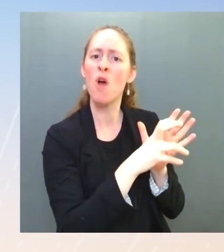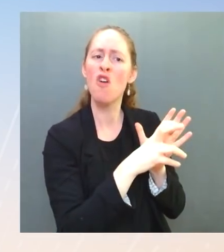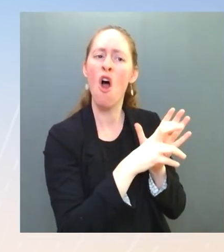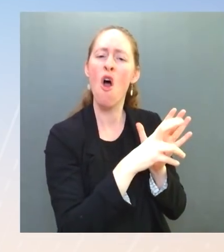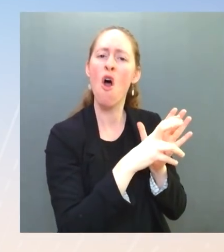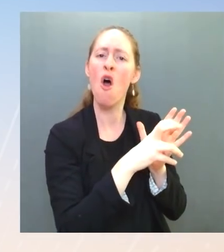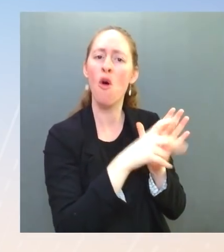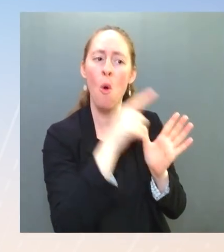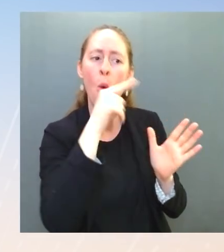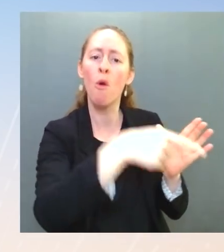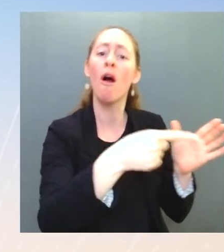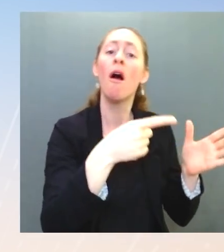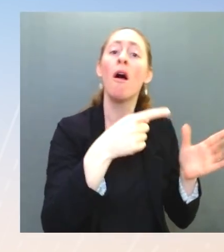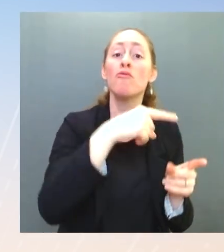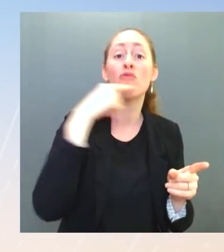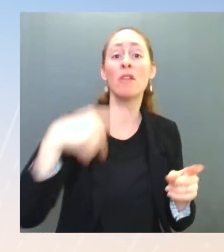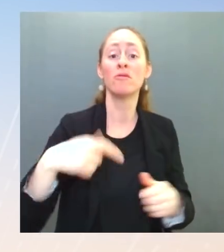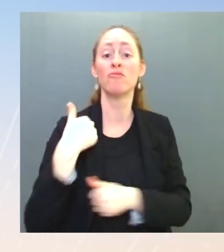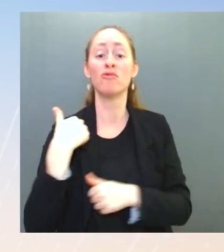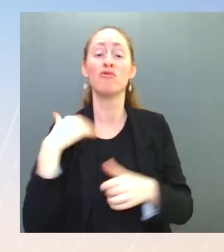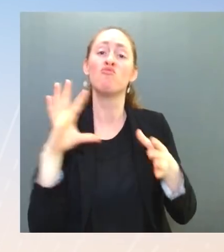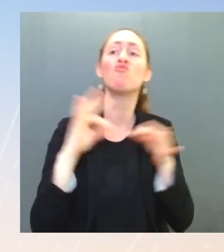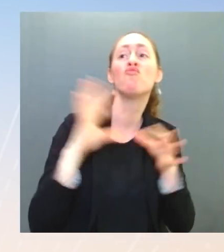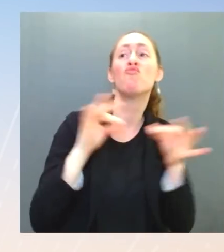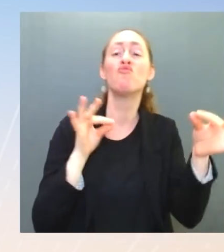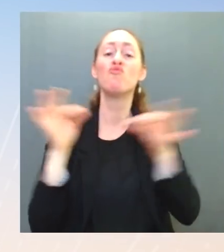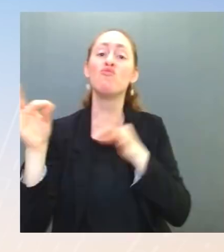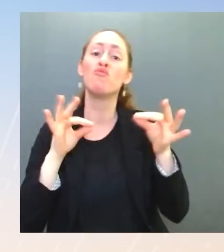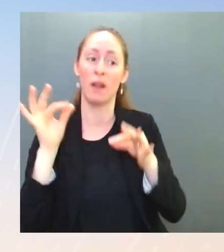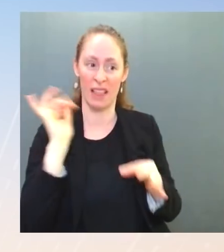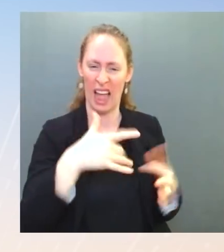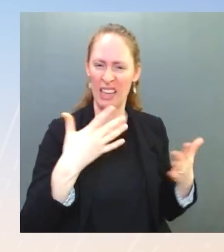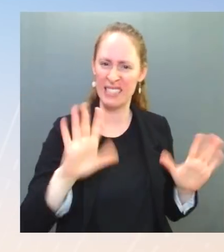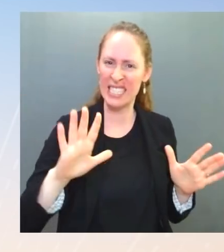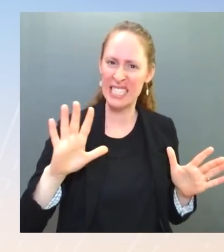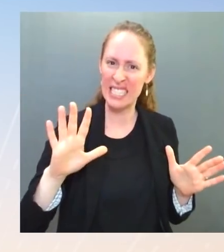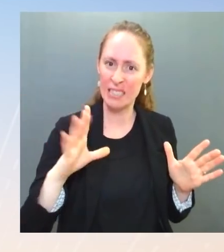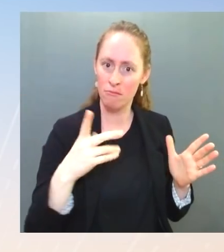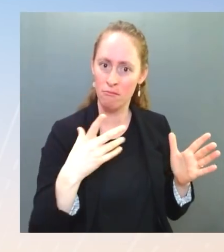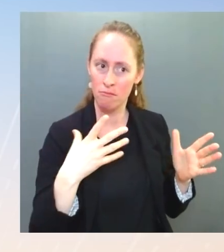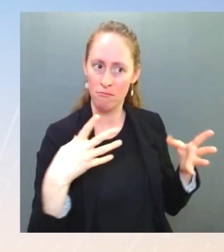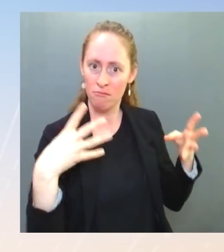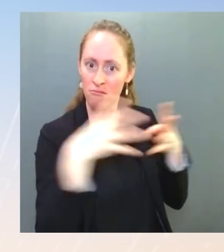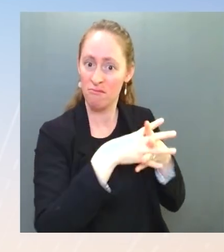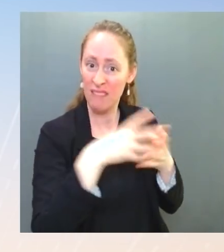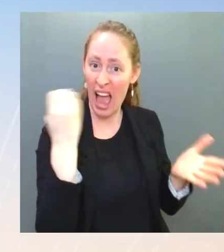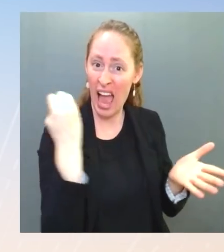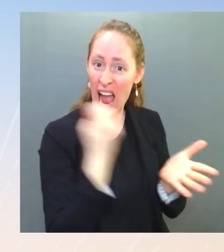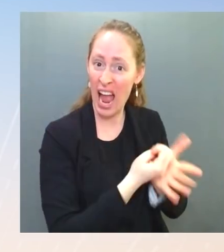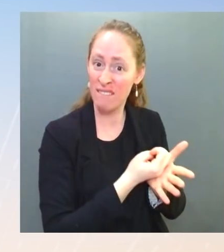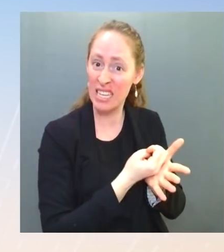or whether the US government has similar intercepts? Ms. Psaki: Well, I don't have anything to confirm on that front from here, but what I would reiterate